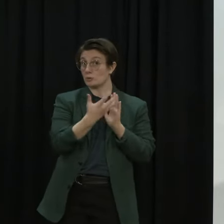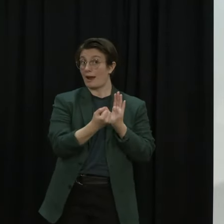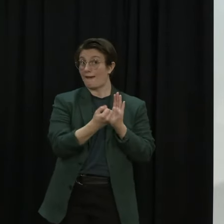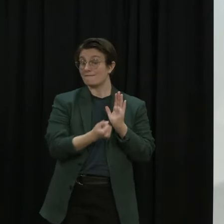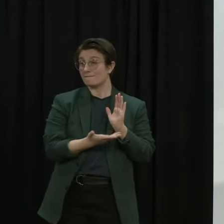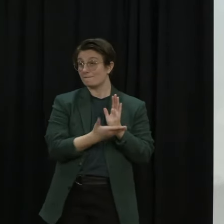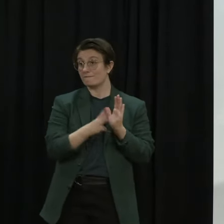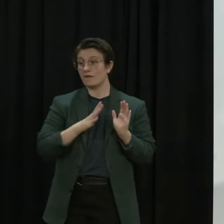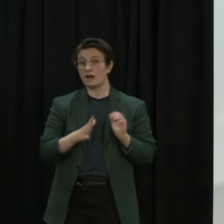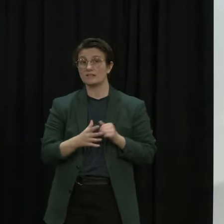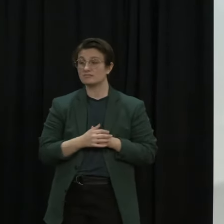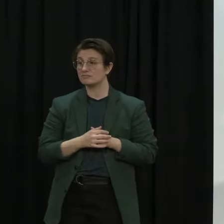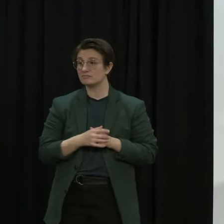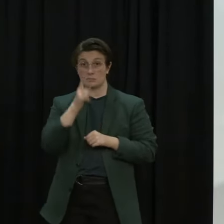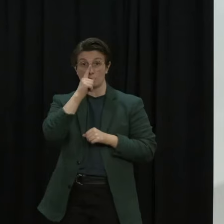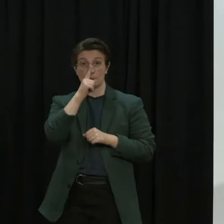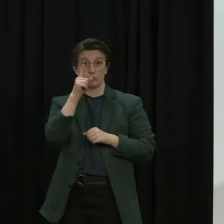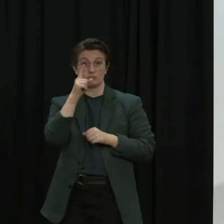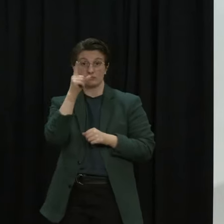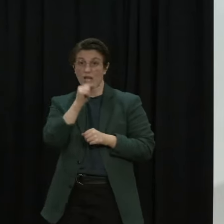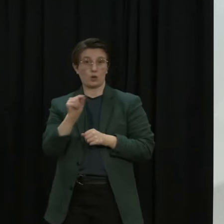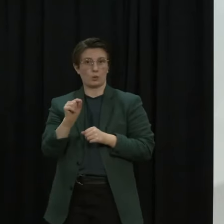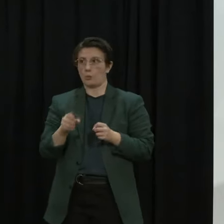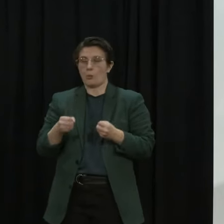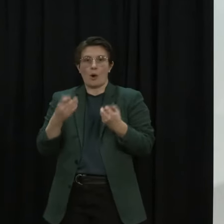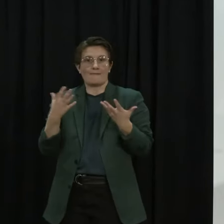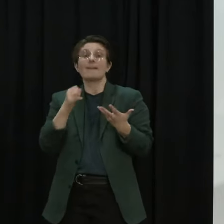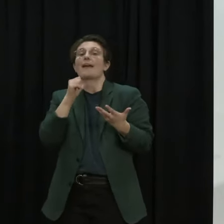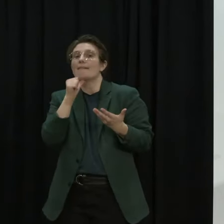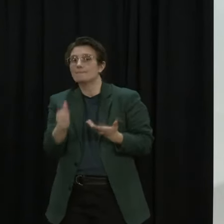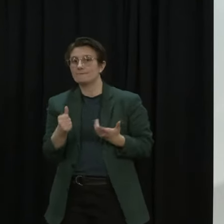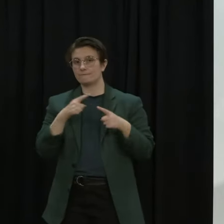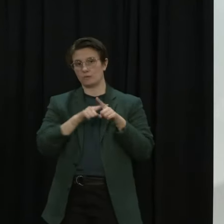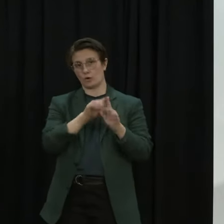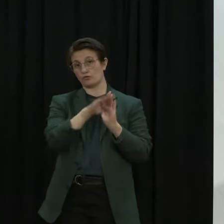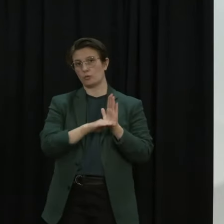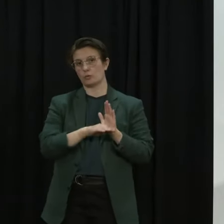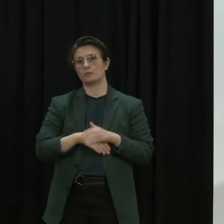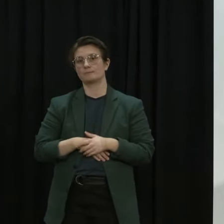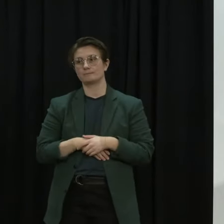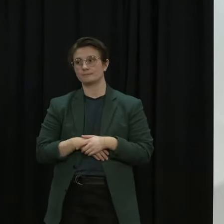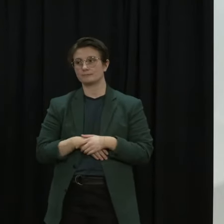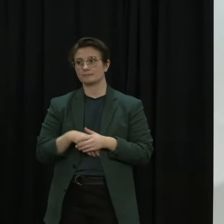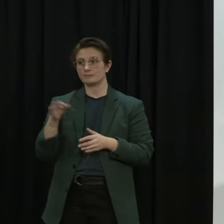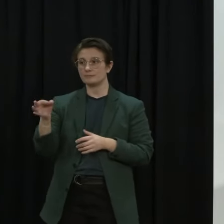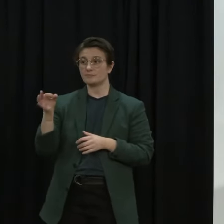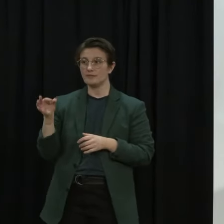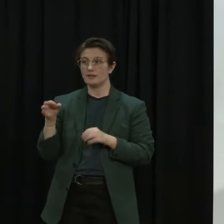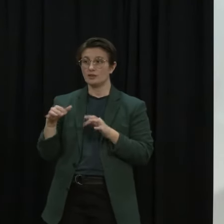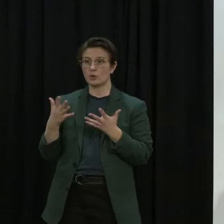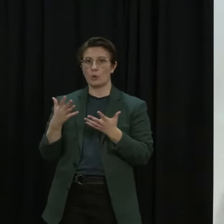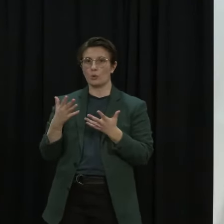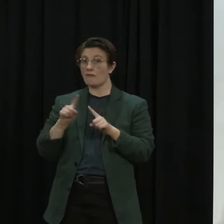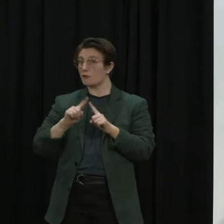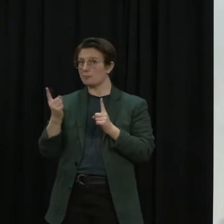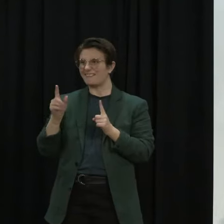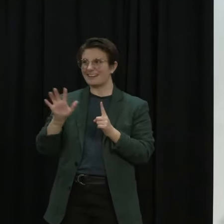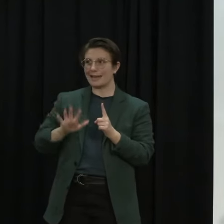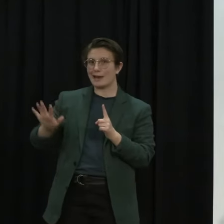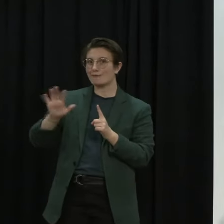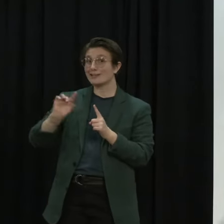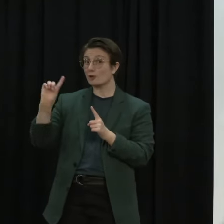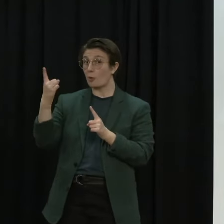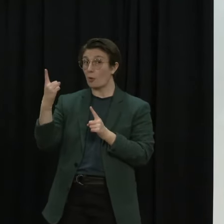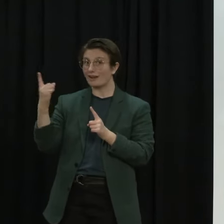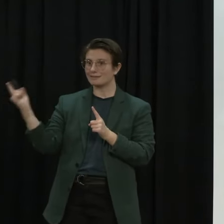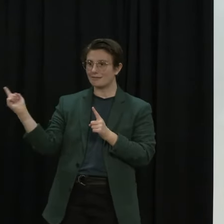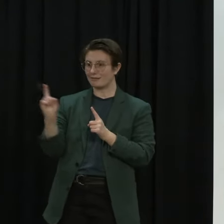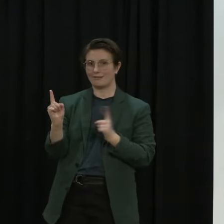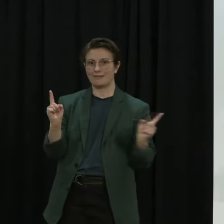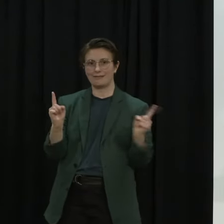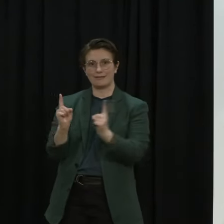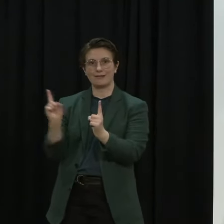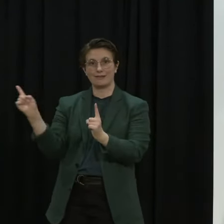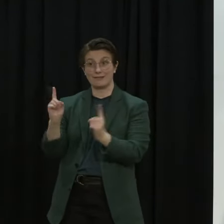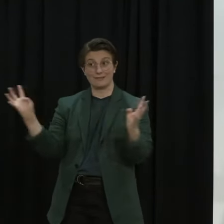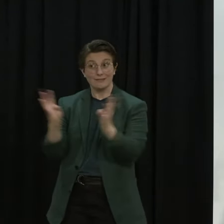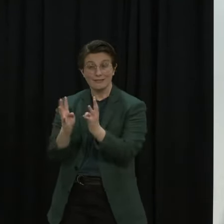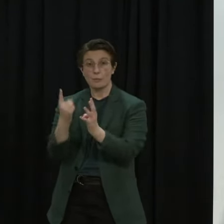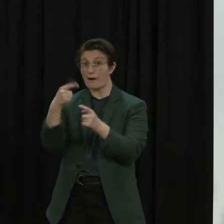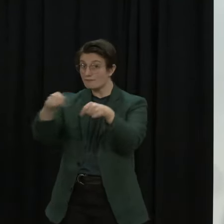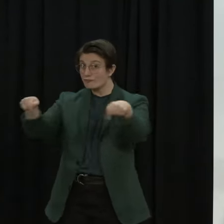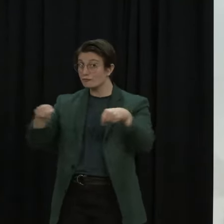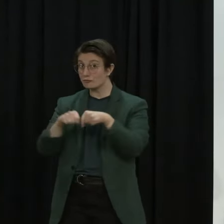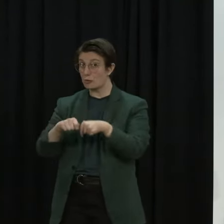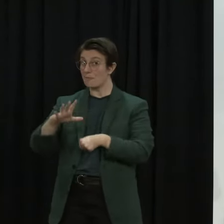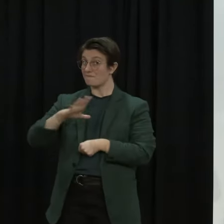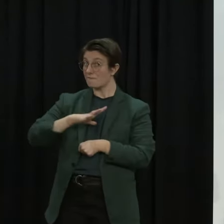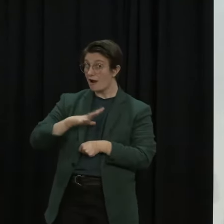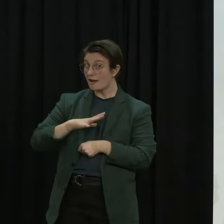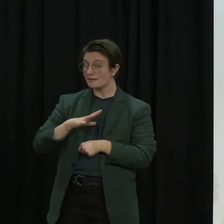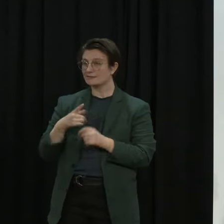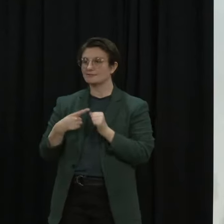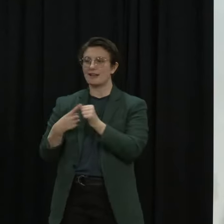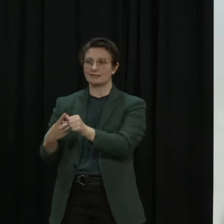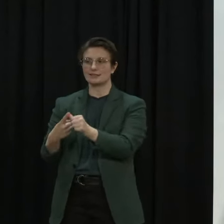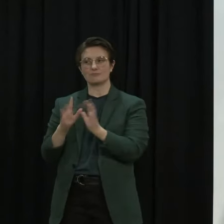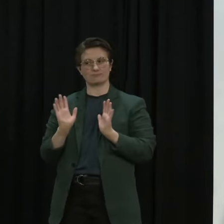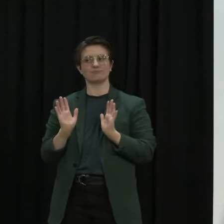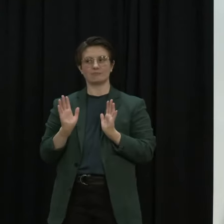If they are following